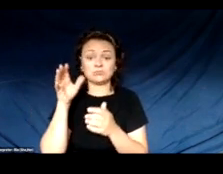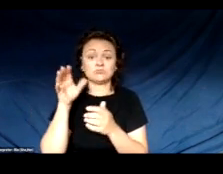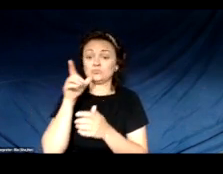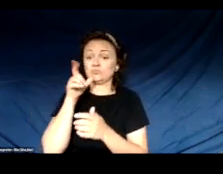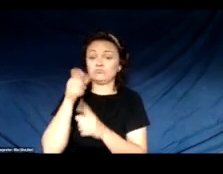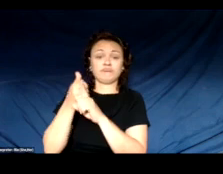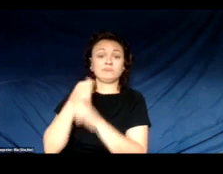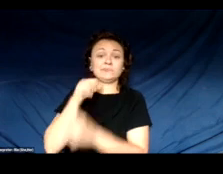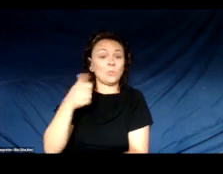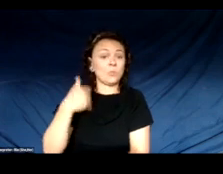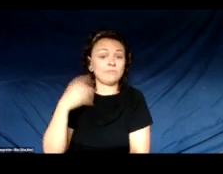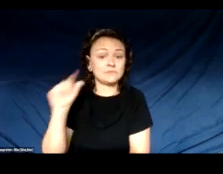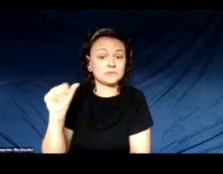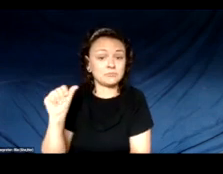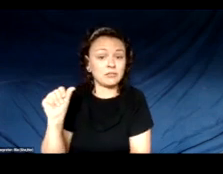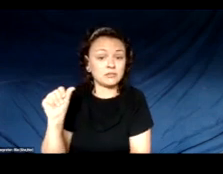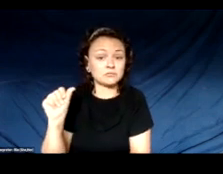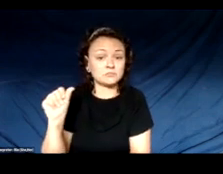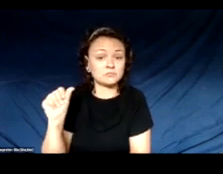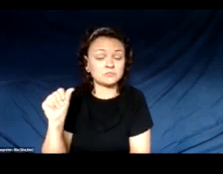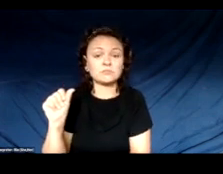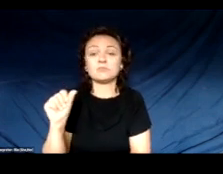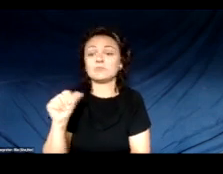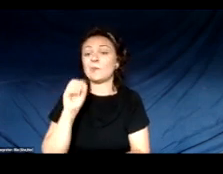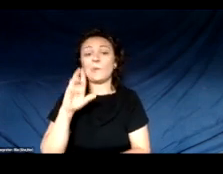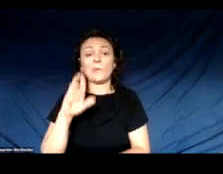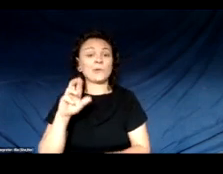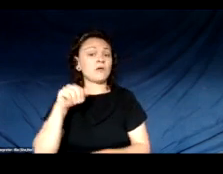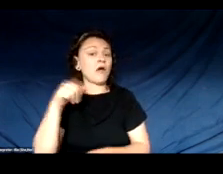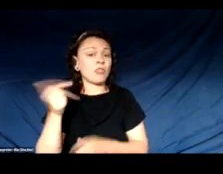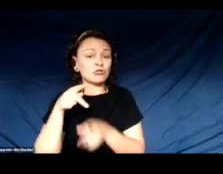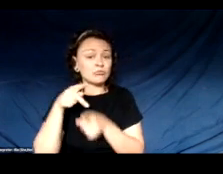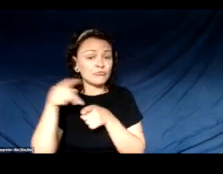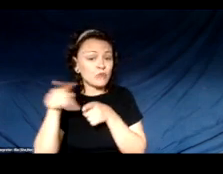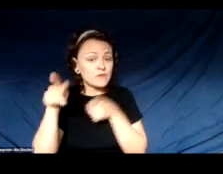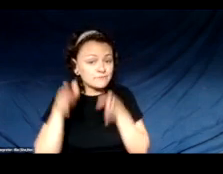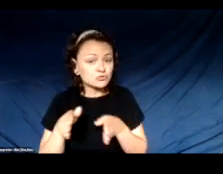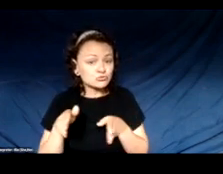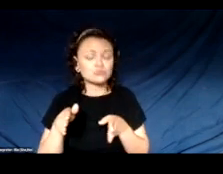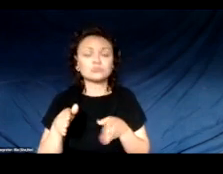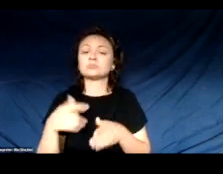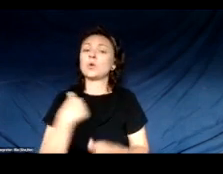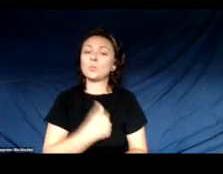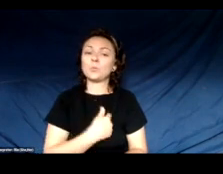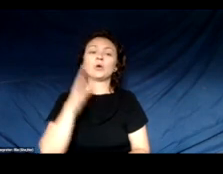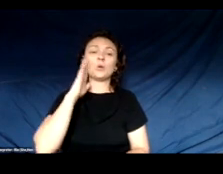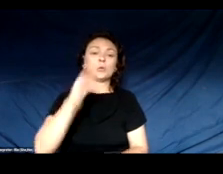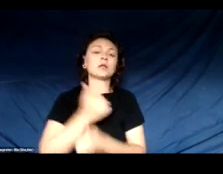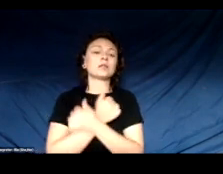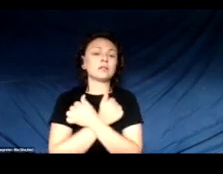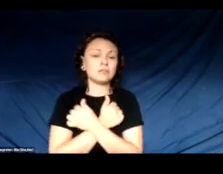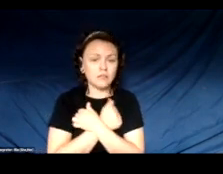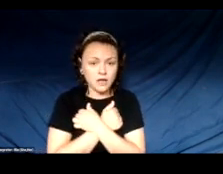non disabled parents or other professionals. We'd love to hear from